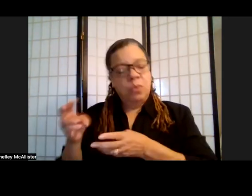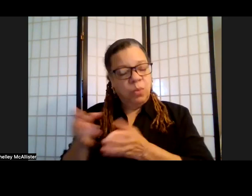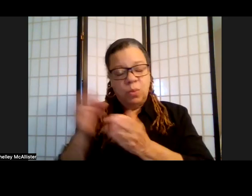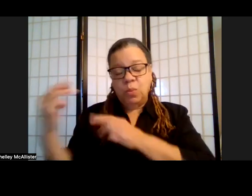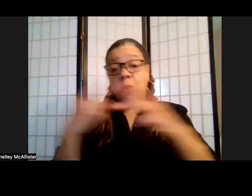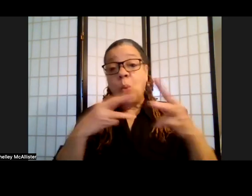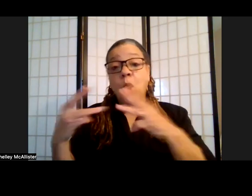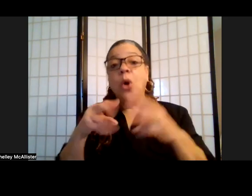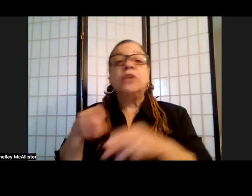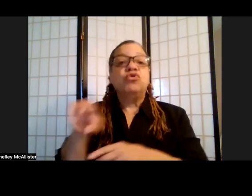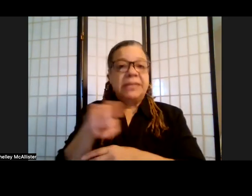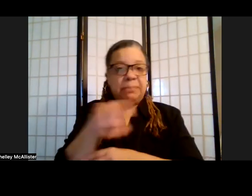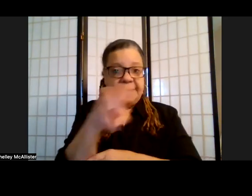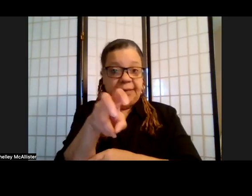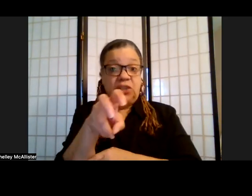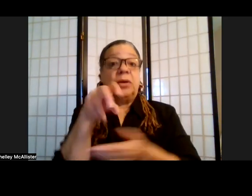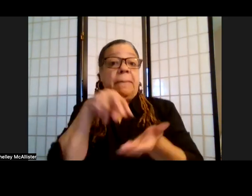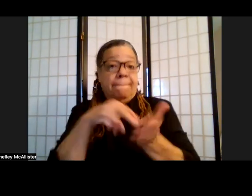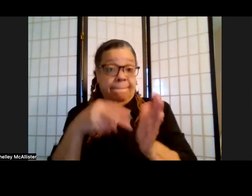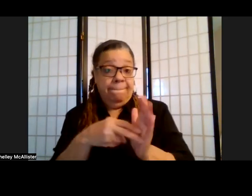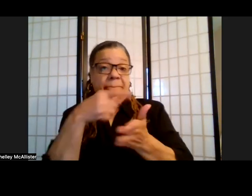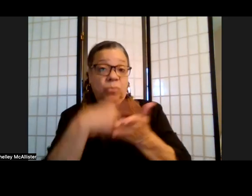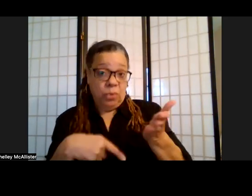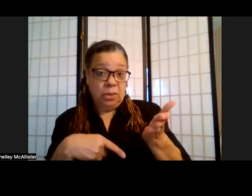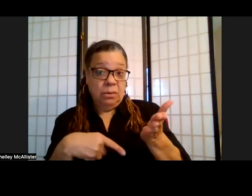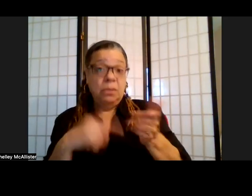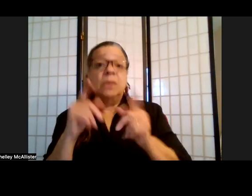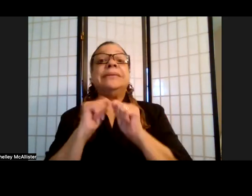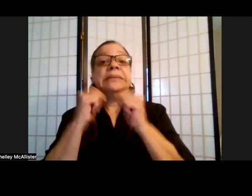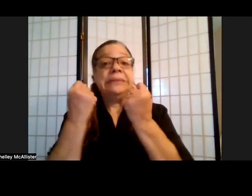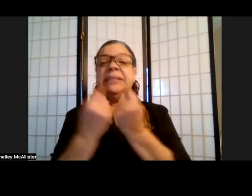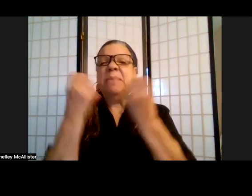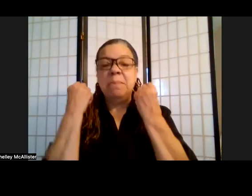which meant it was teeming with military personnel. Over 40 ships